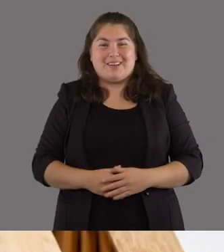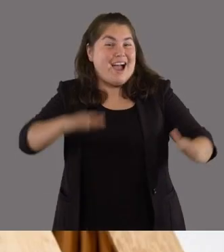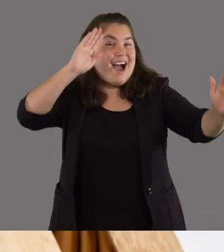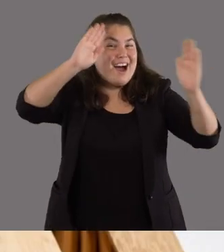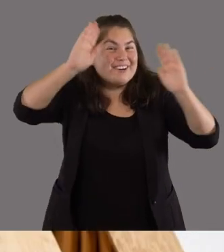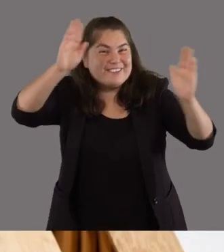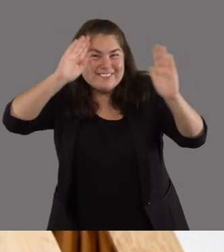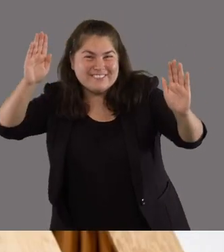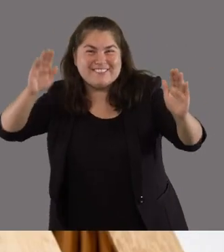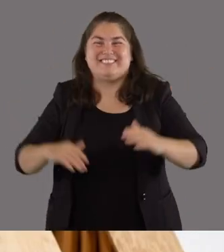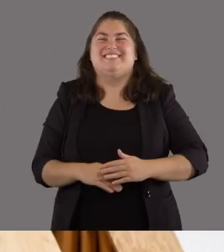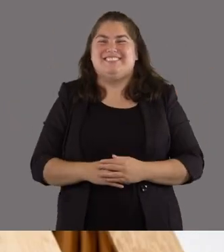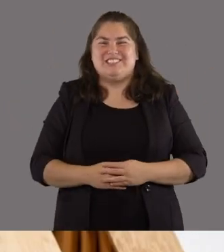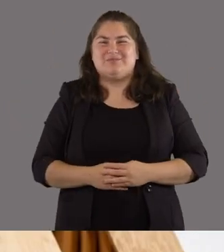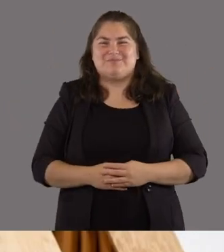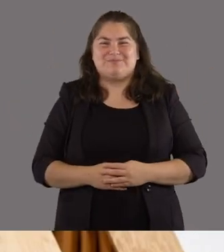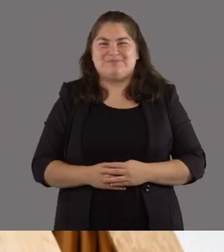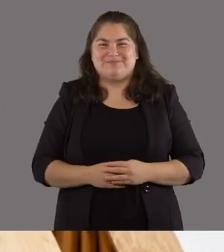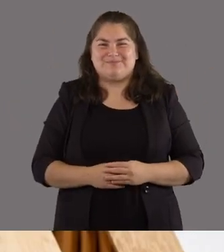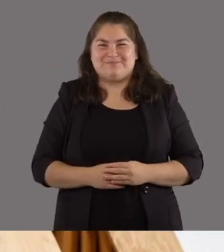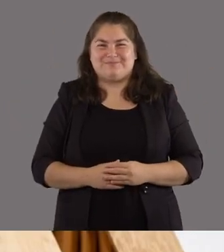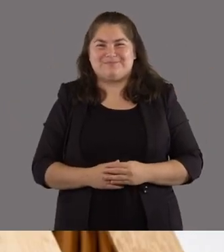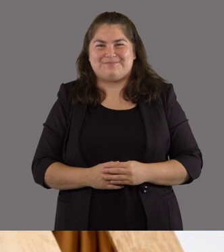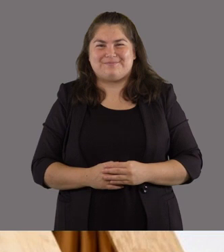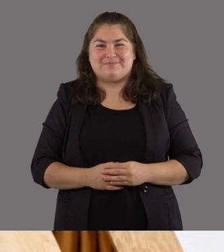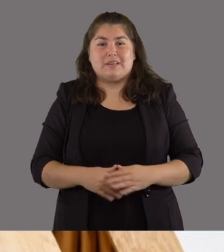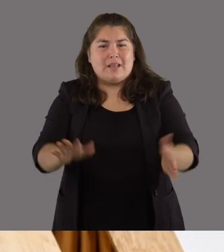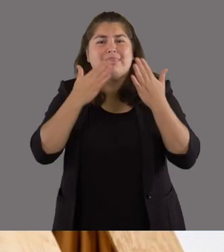Hello, Bonjour, Kwe, Ey swayel. Thank you